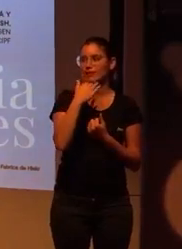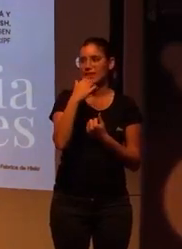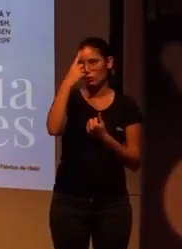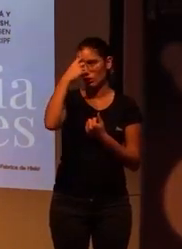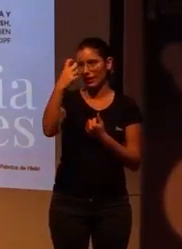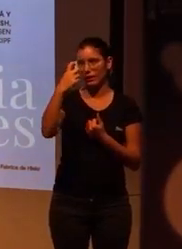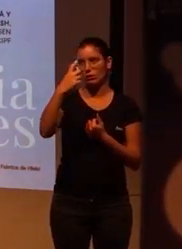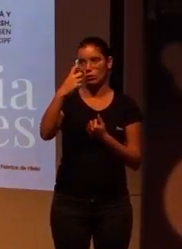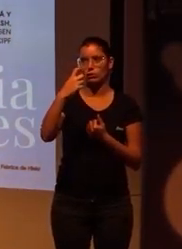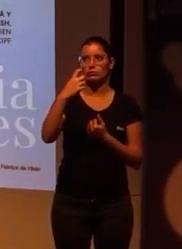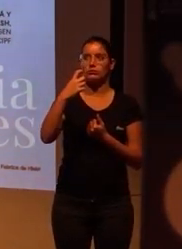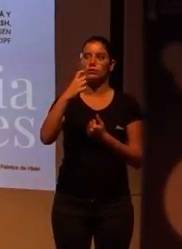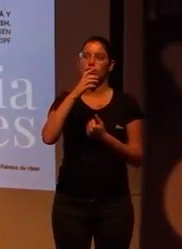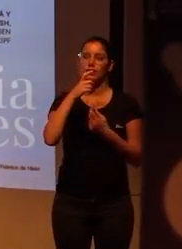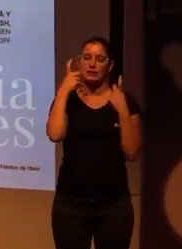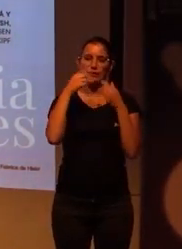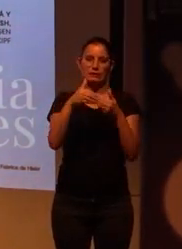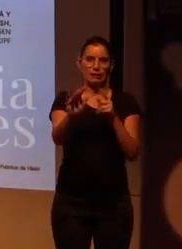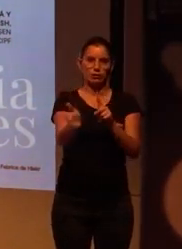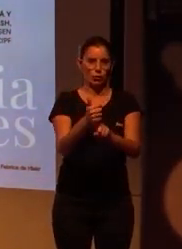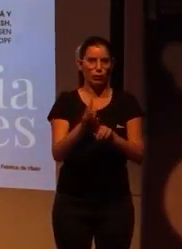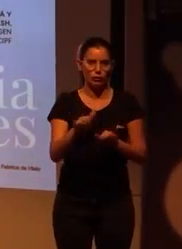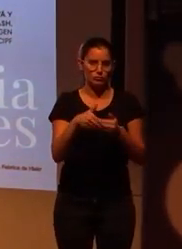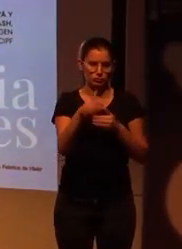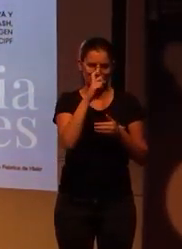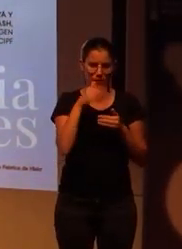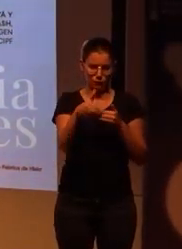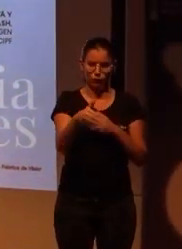will be resolved in the coming years. Thank you.